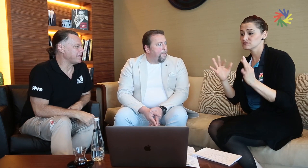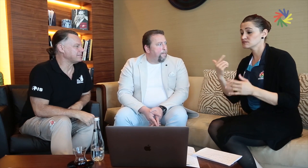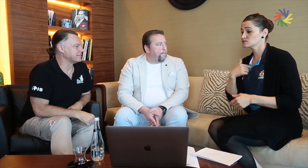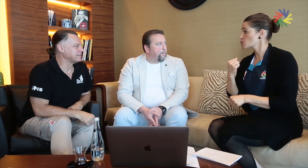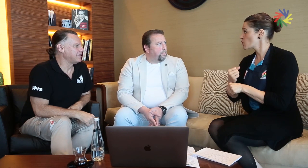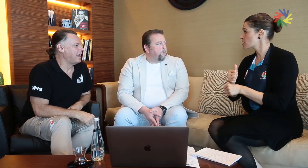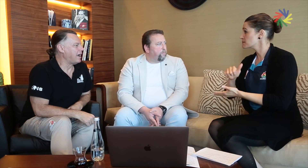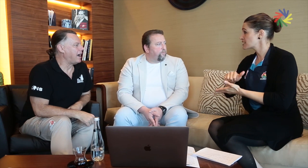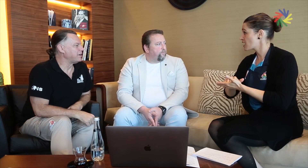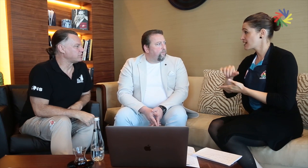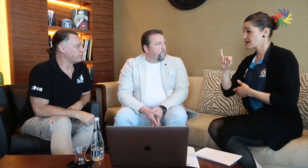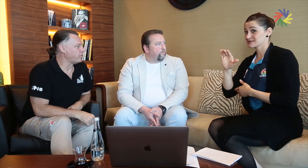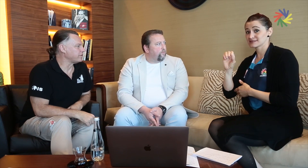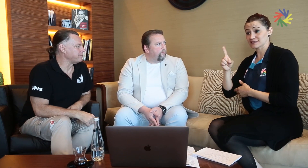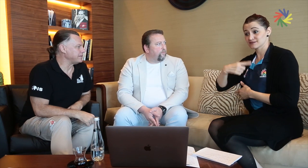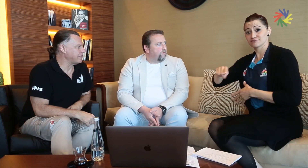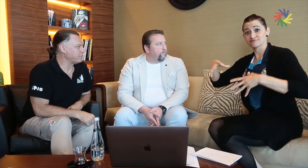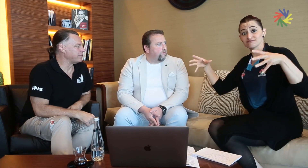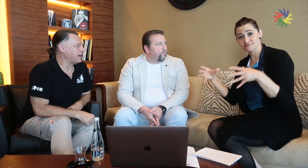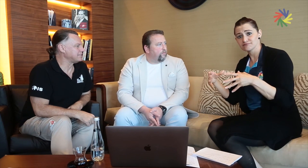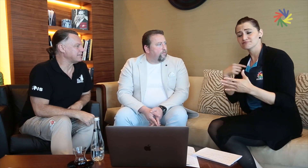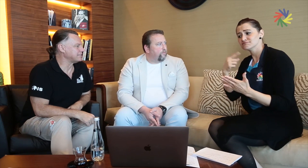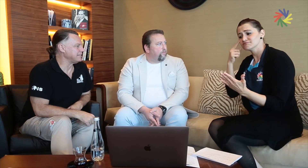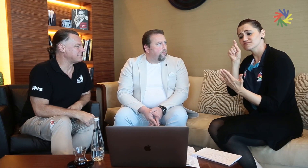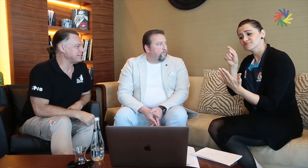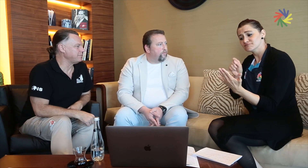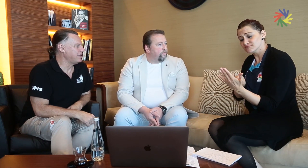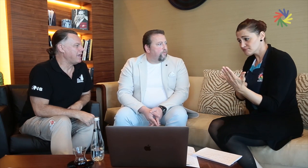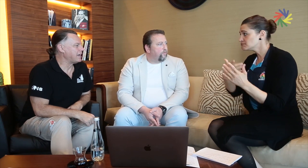and have had to fill out forms and make requests.